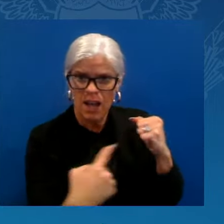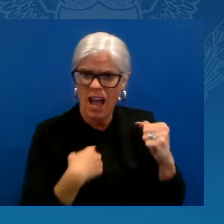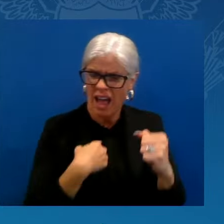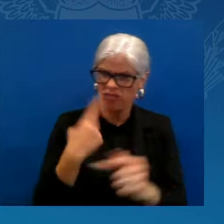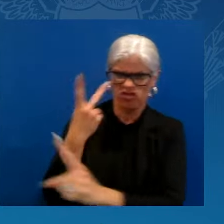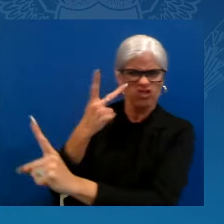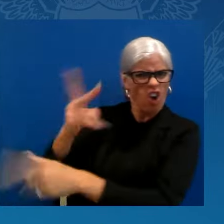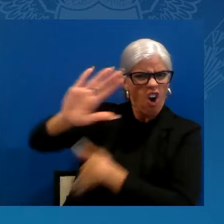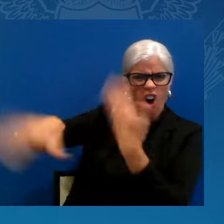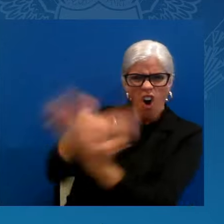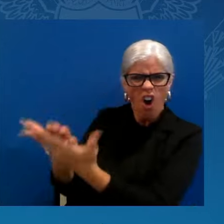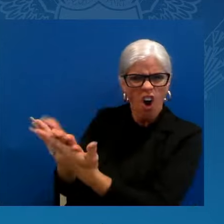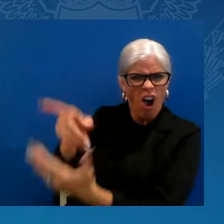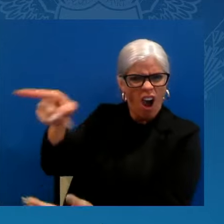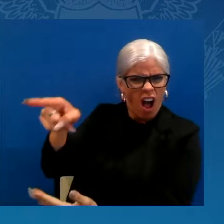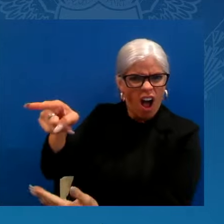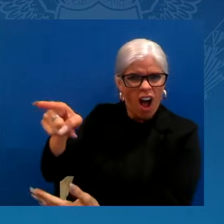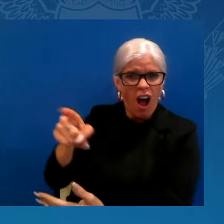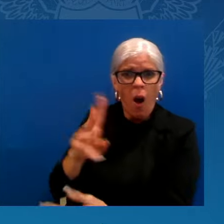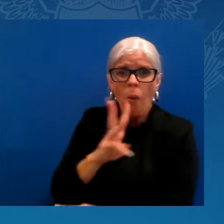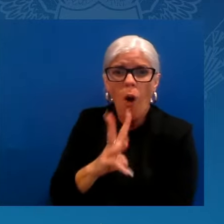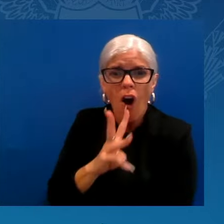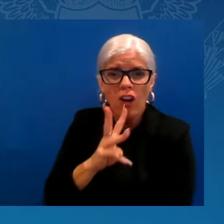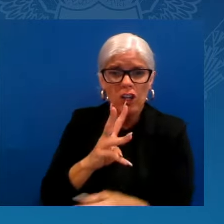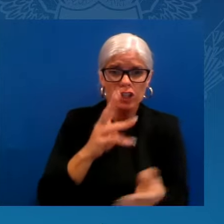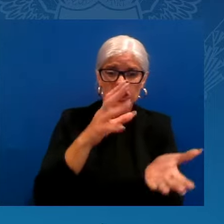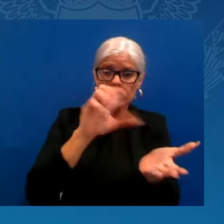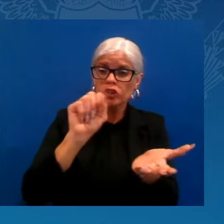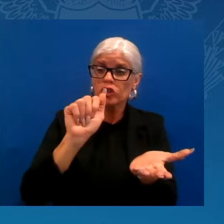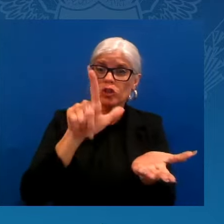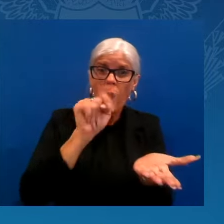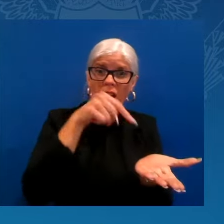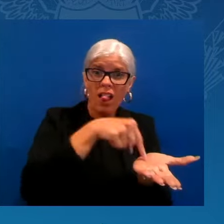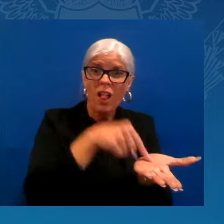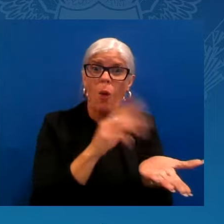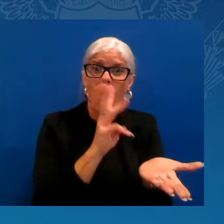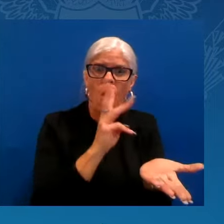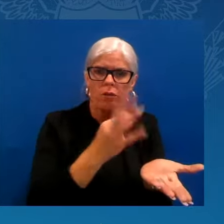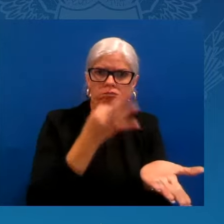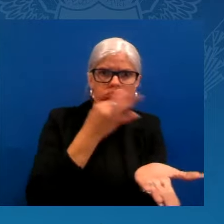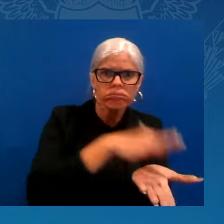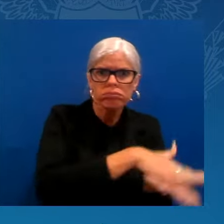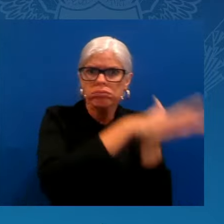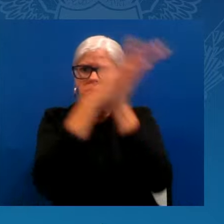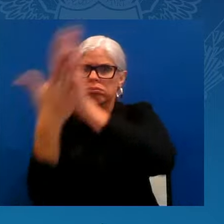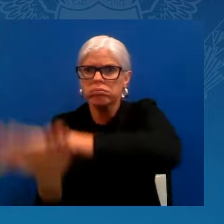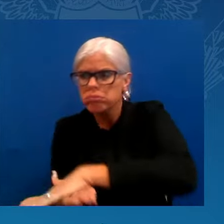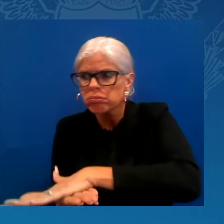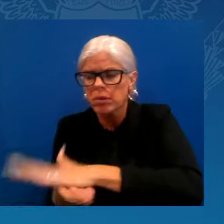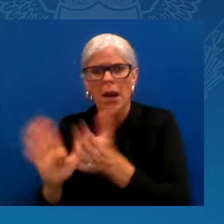and cutting edge technology to pioneer solutions to address food insecurity around the world.